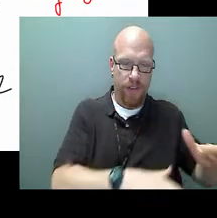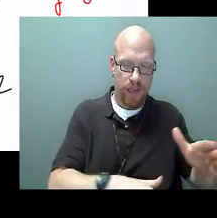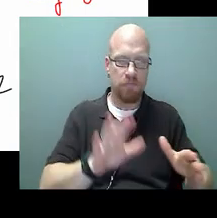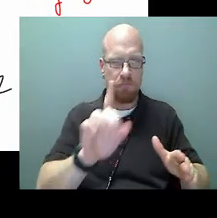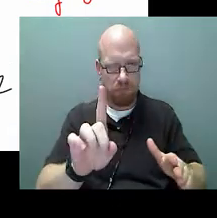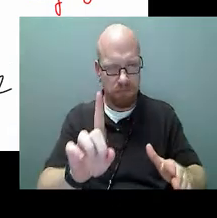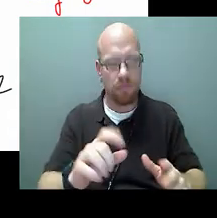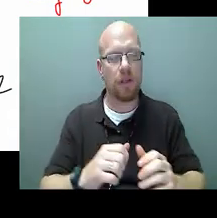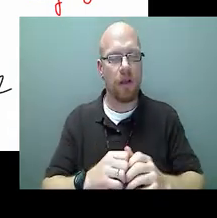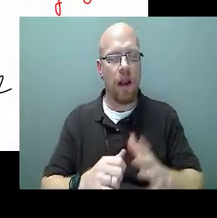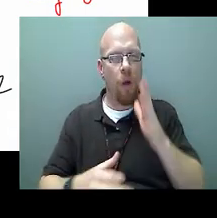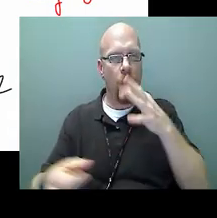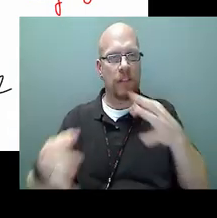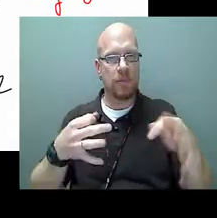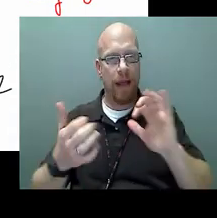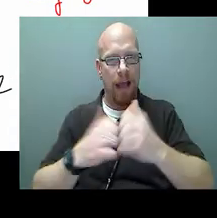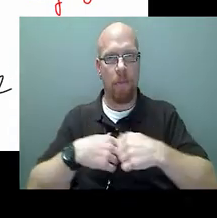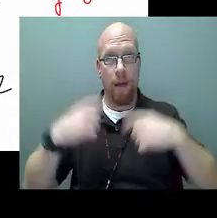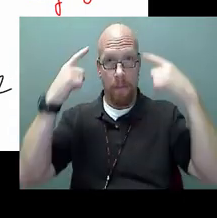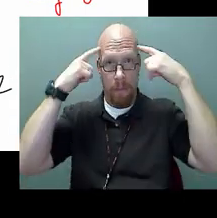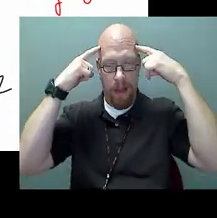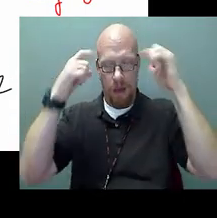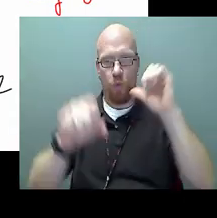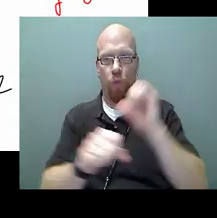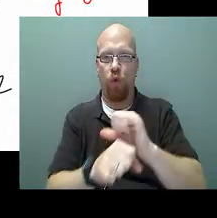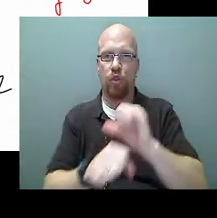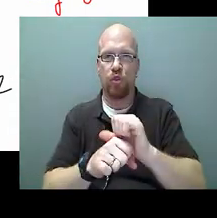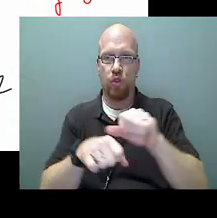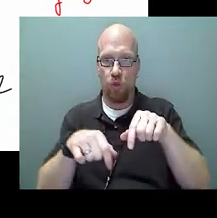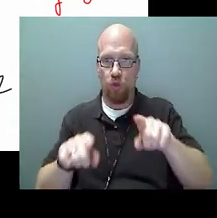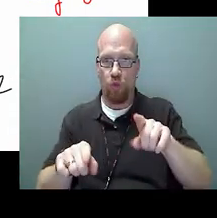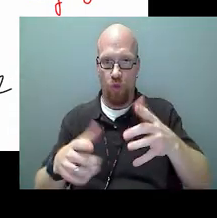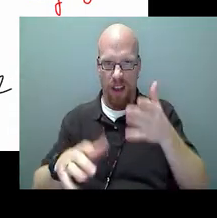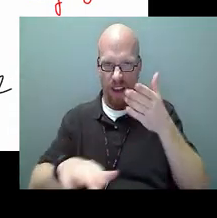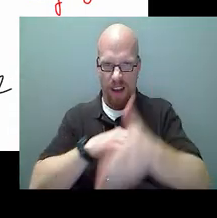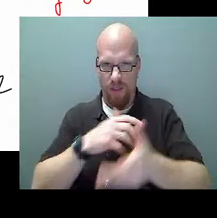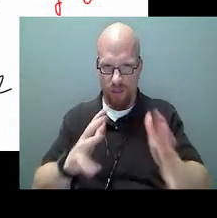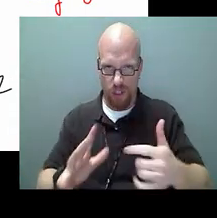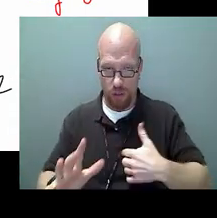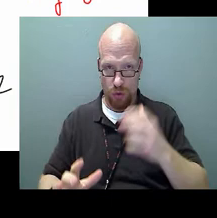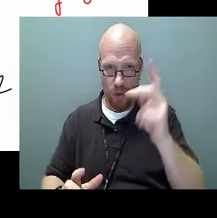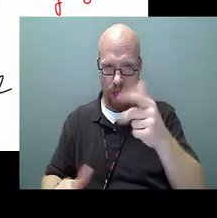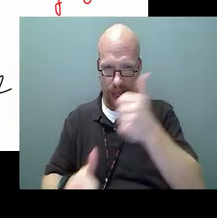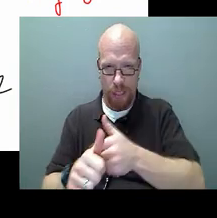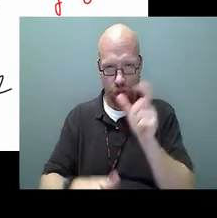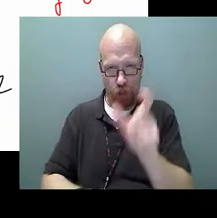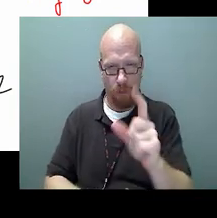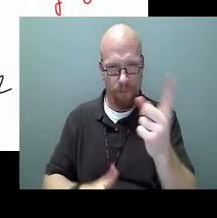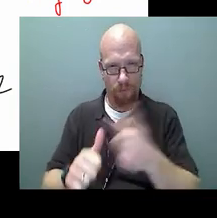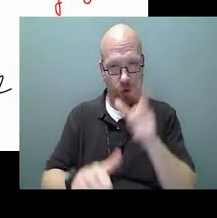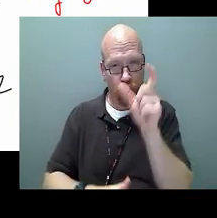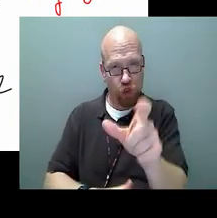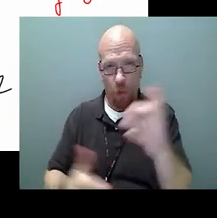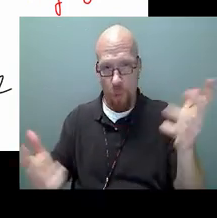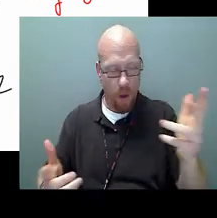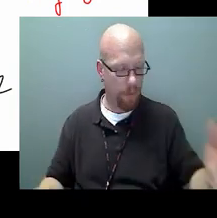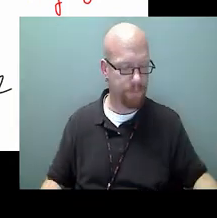Now we have -- we're dividing out 4xy. We're dividing each term by this term.